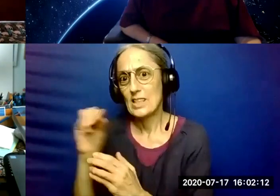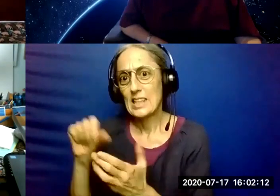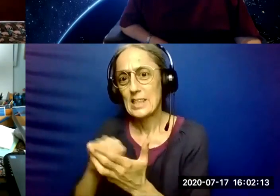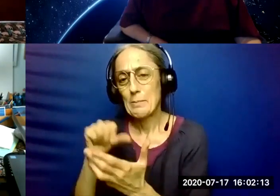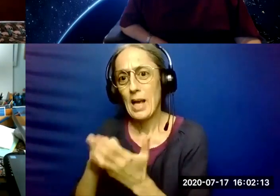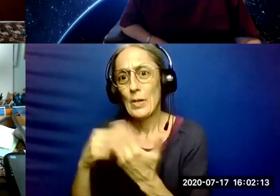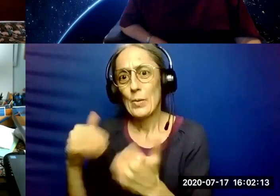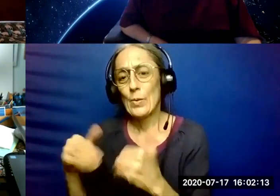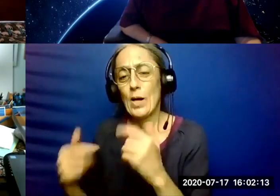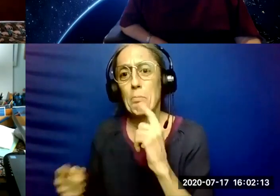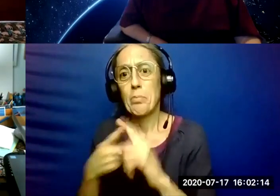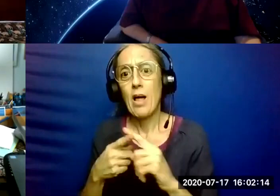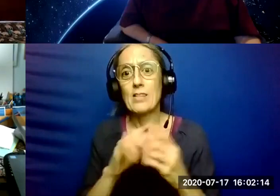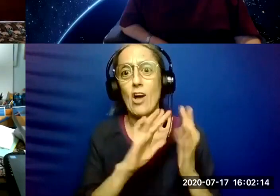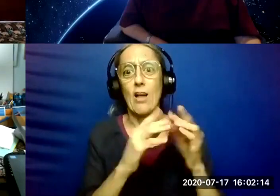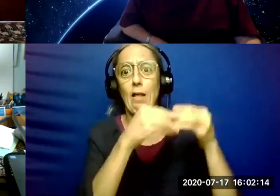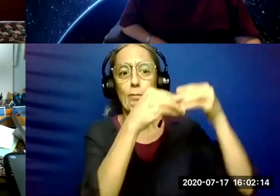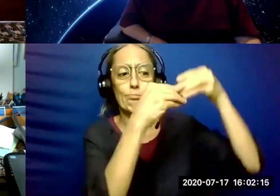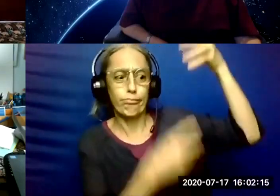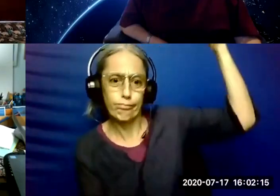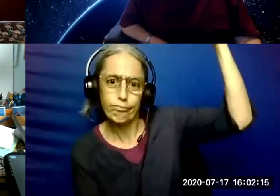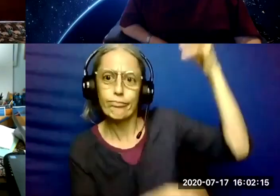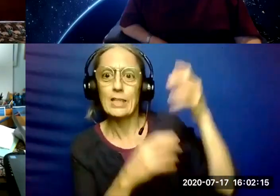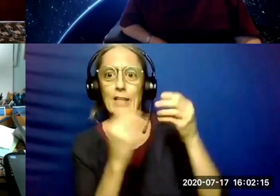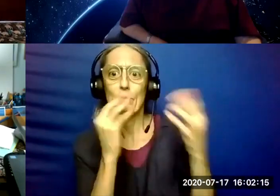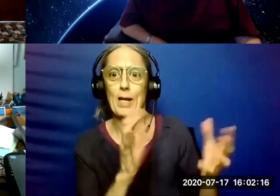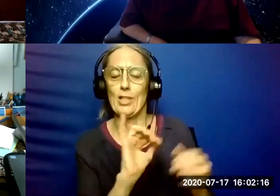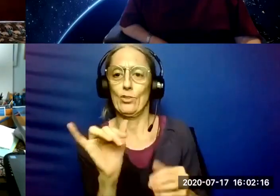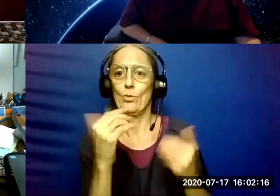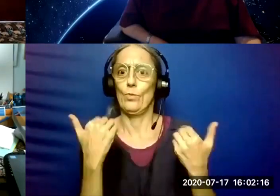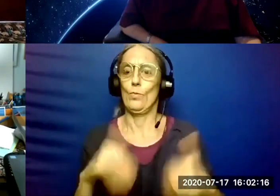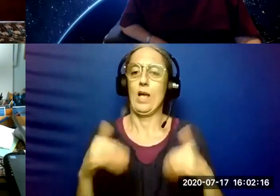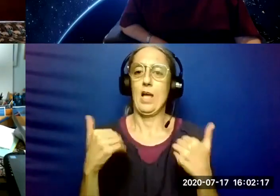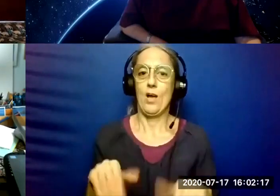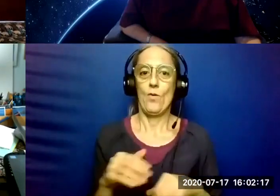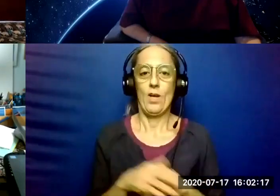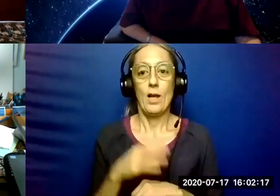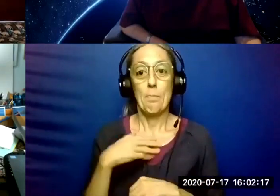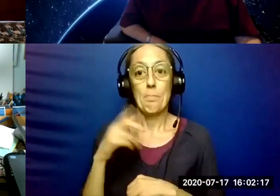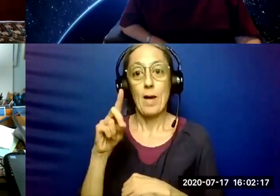Wow. I even had my questions looked over by my Disabilities Studies